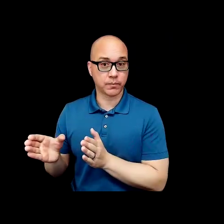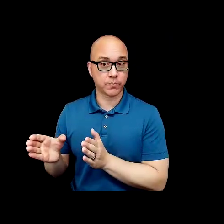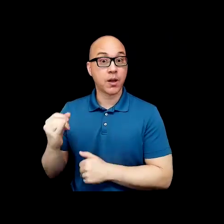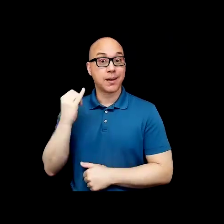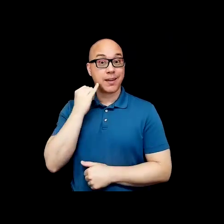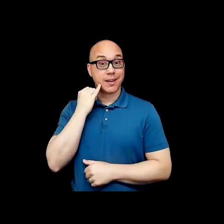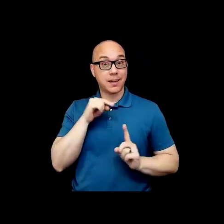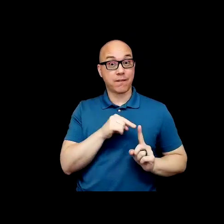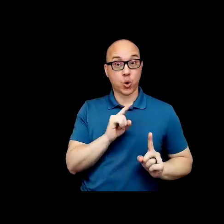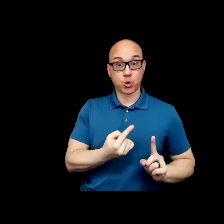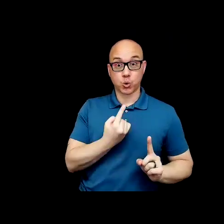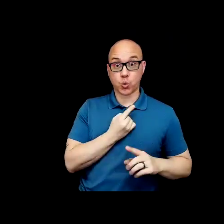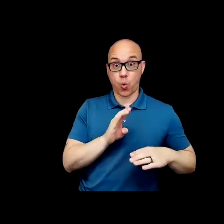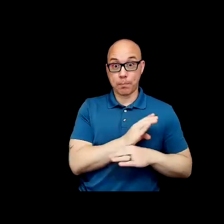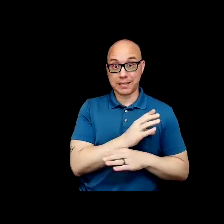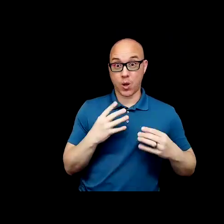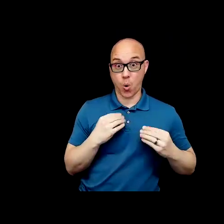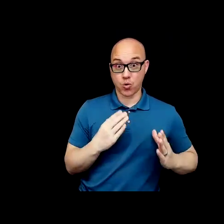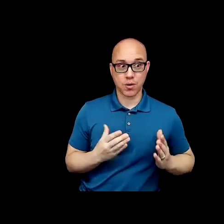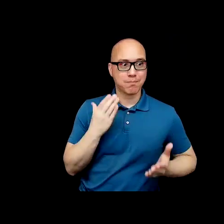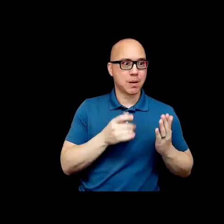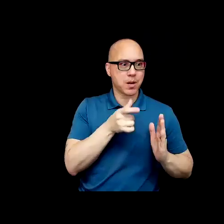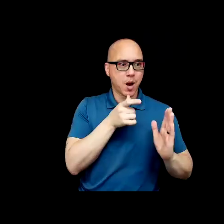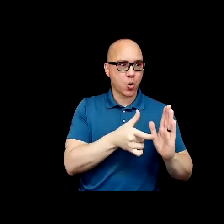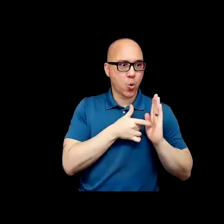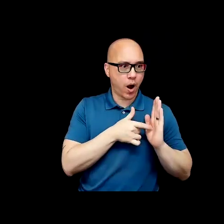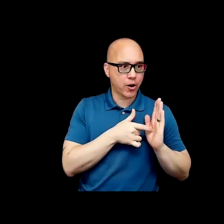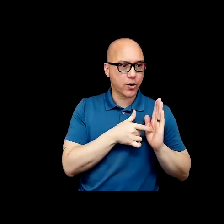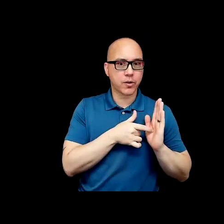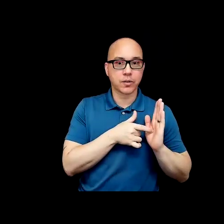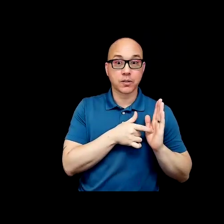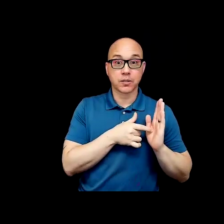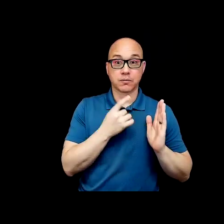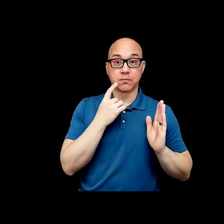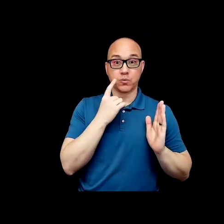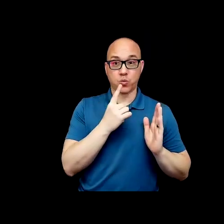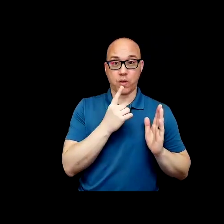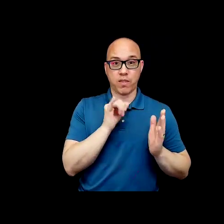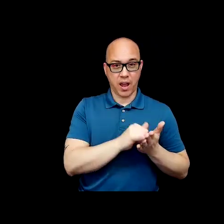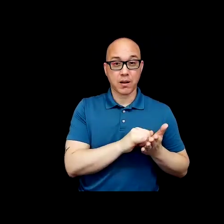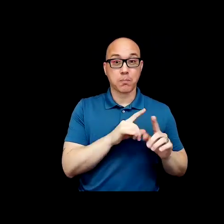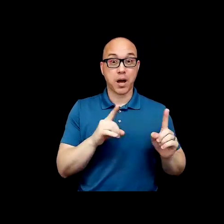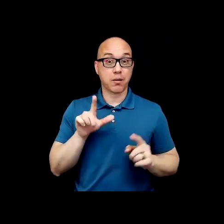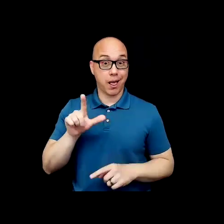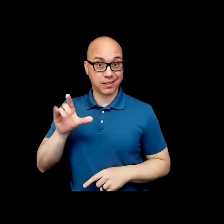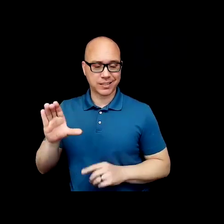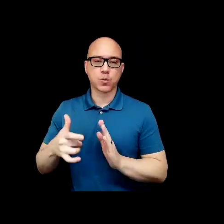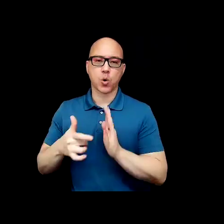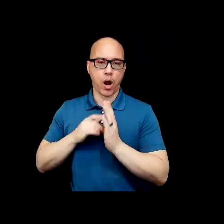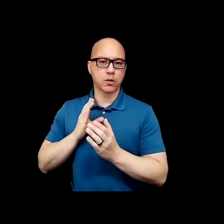be required to register your business with the state, but if you are an LLC, you are required.